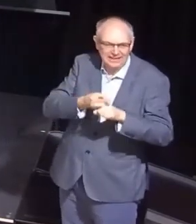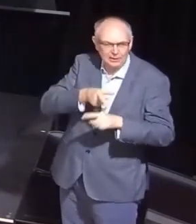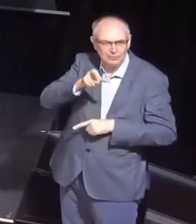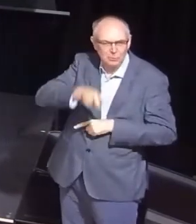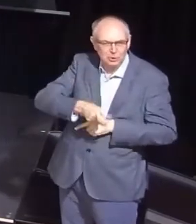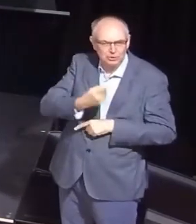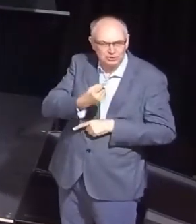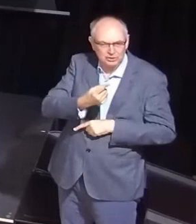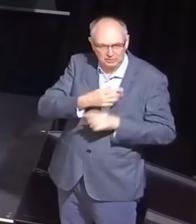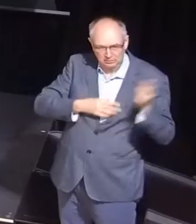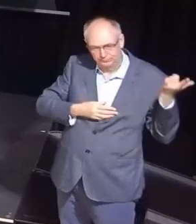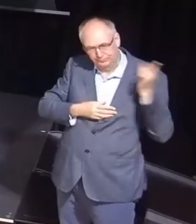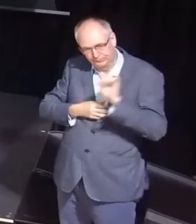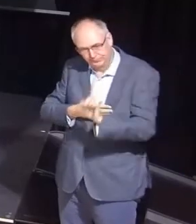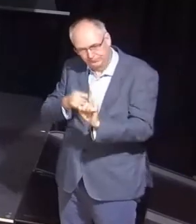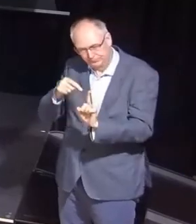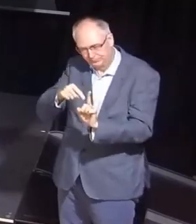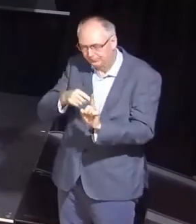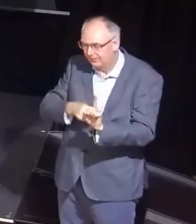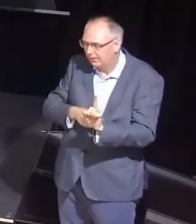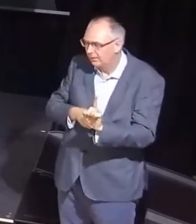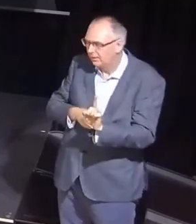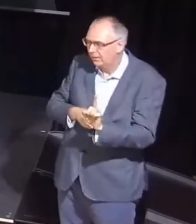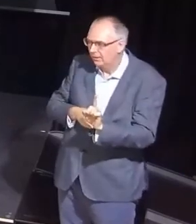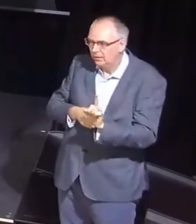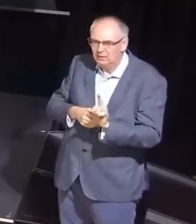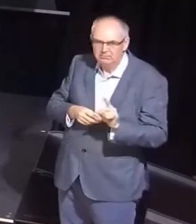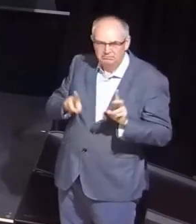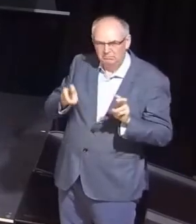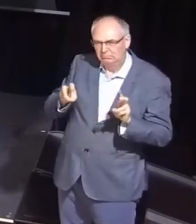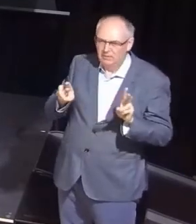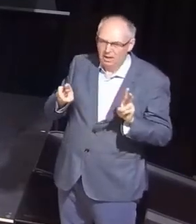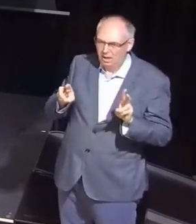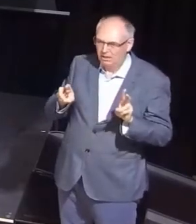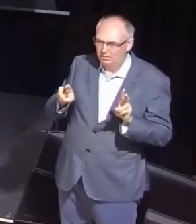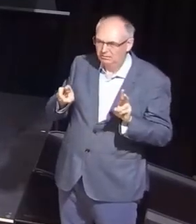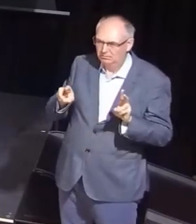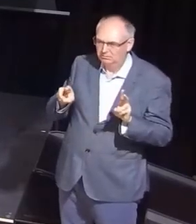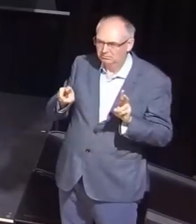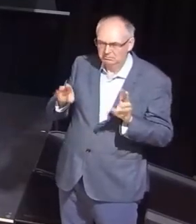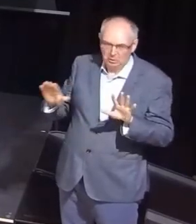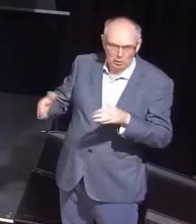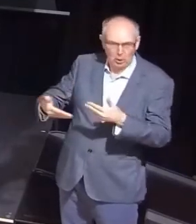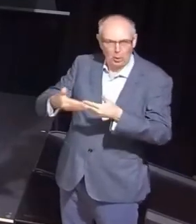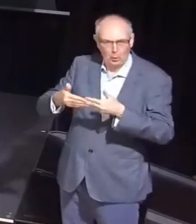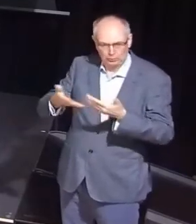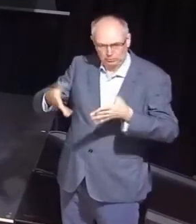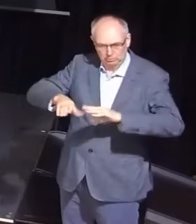to kind of close things out by re-affirming our commitment